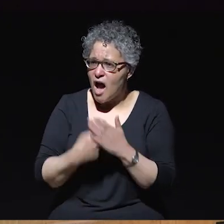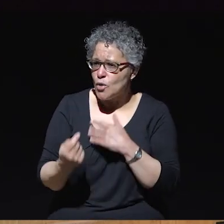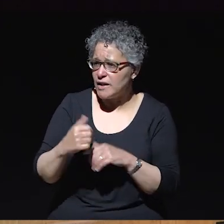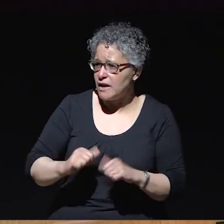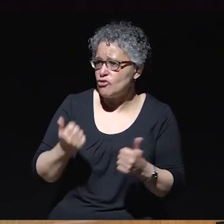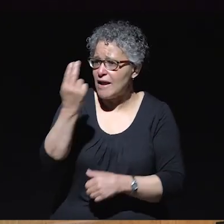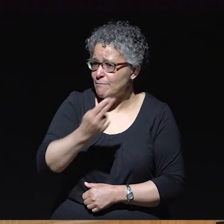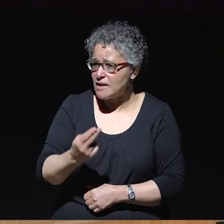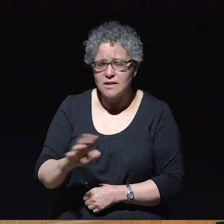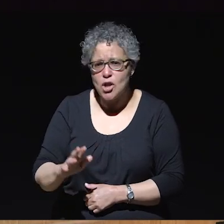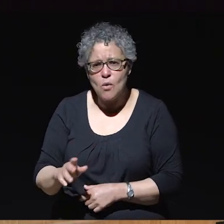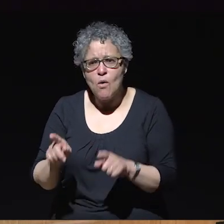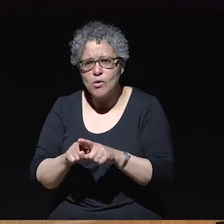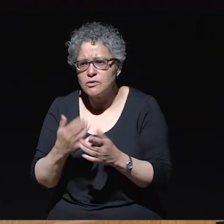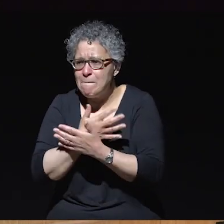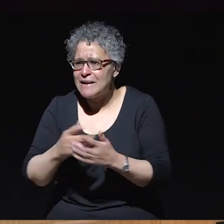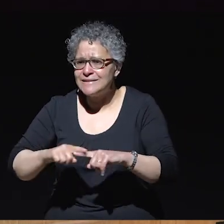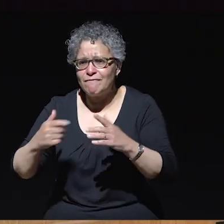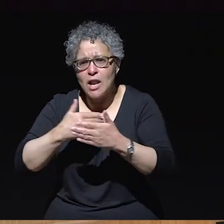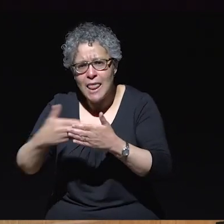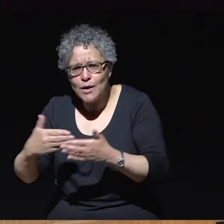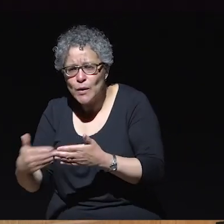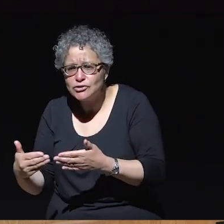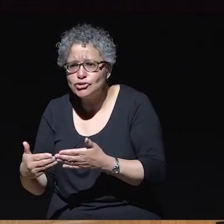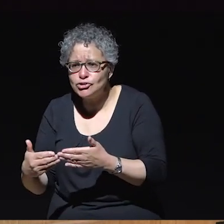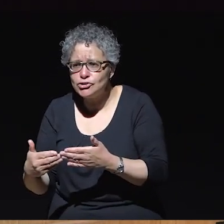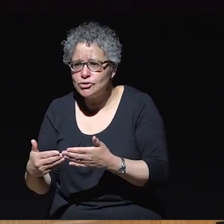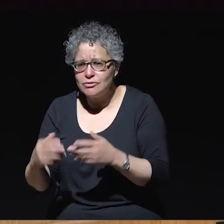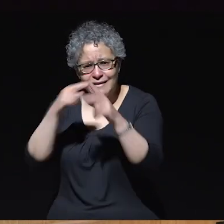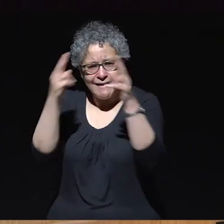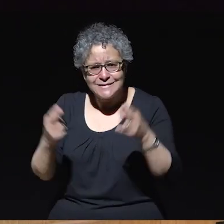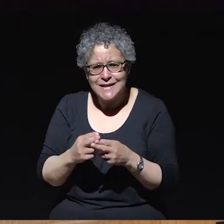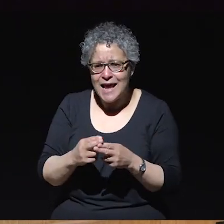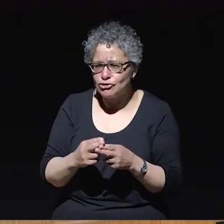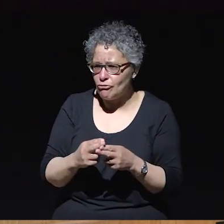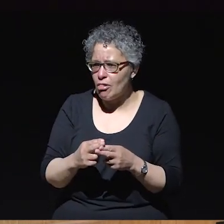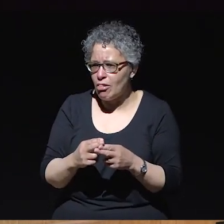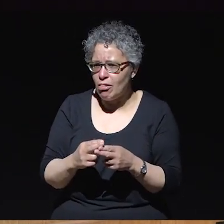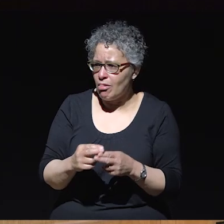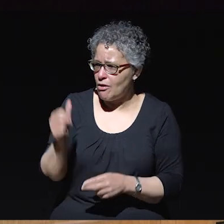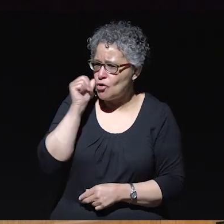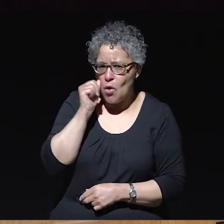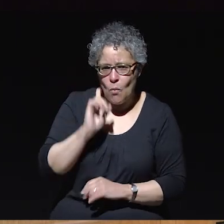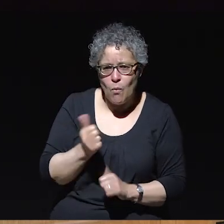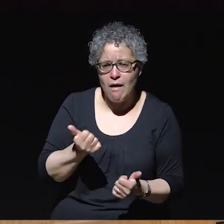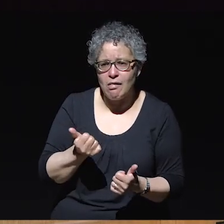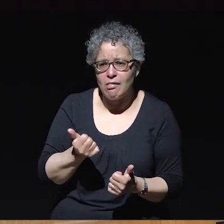He was a great linguist. You know, a bit like Rubens, he had a kind of international profile. He was also a collector and a patron in his own right